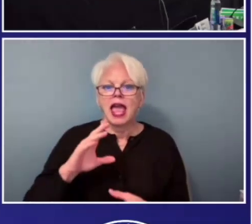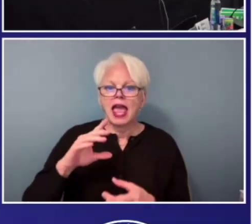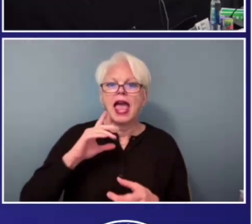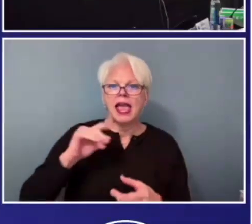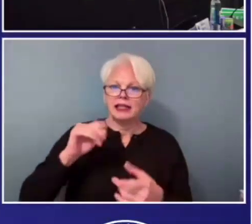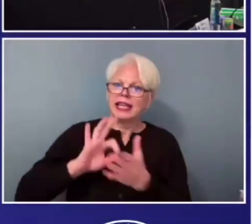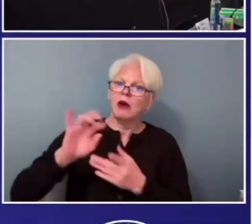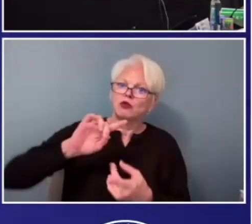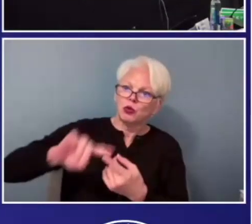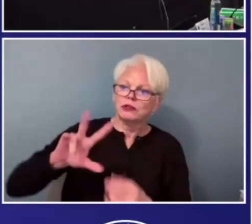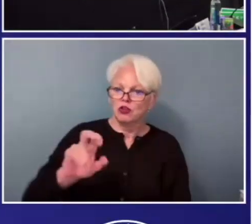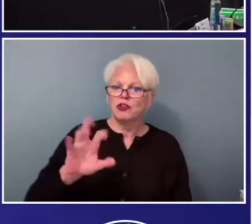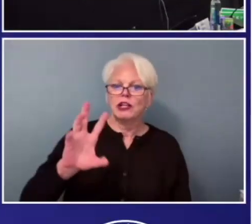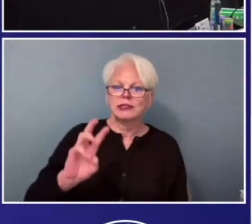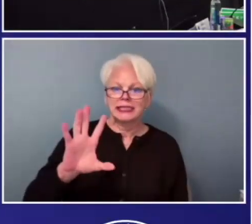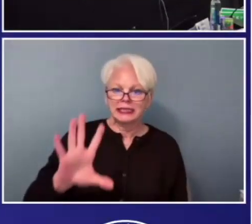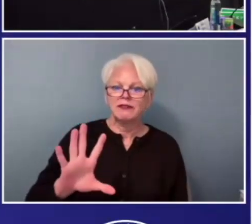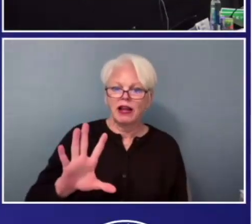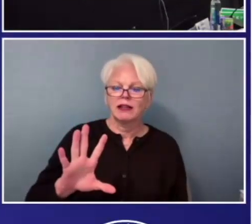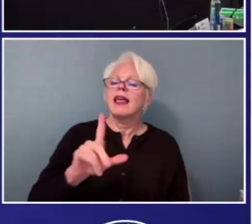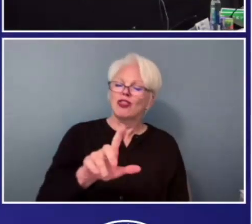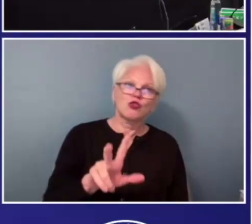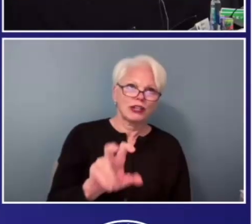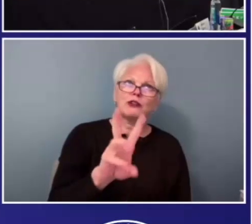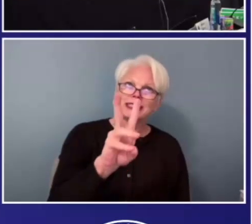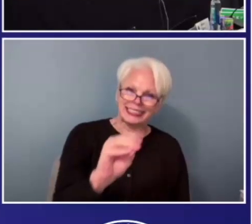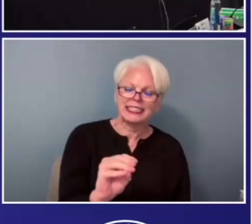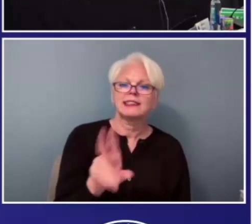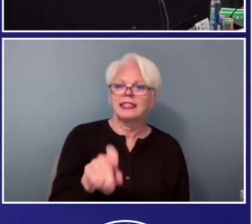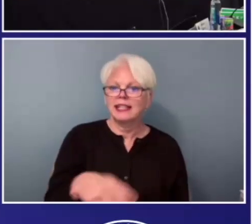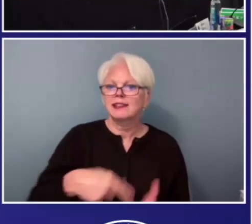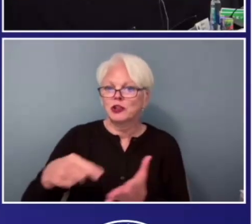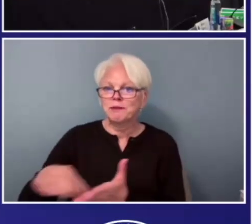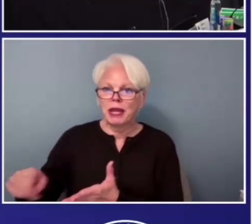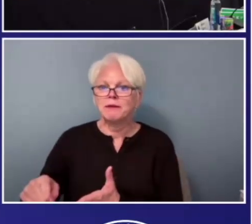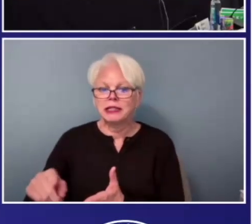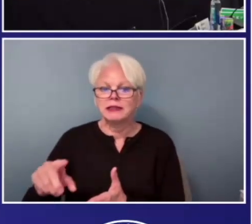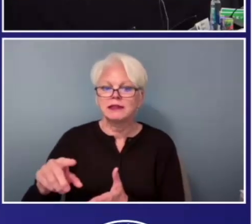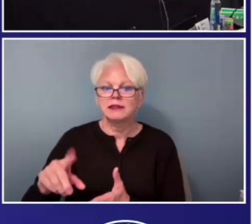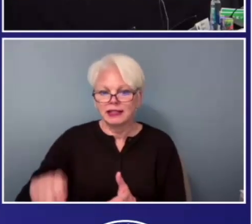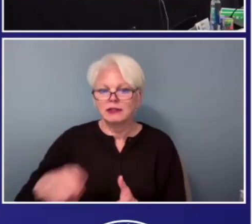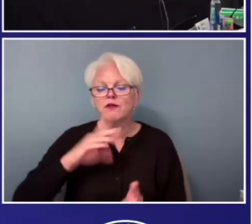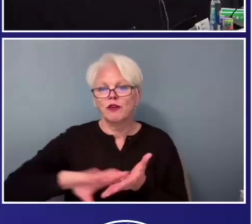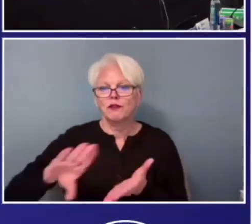for forgiveness under RAP. So it's in line with the discussion that we had earlier about that exclusion.